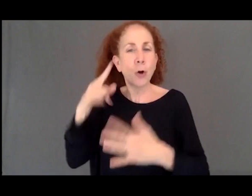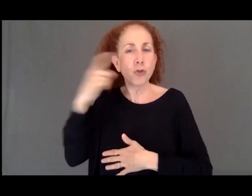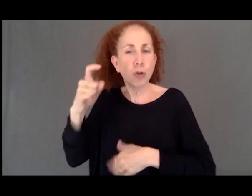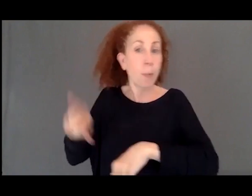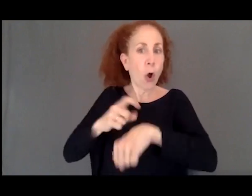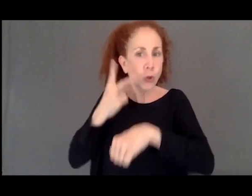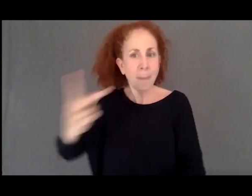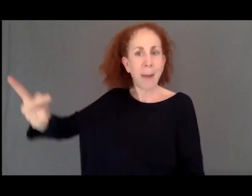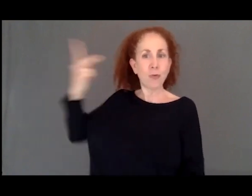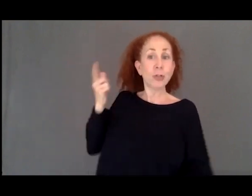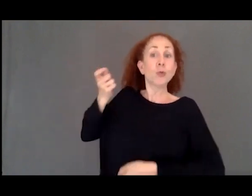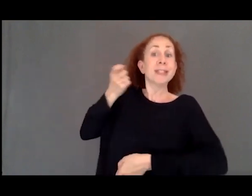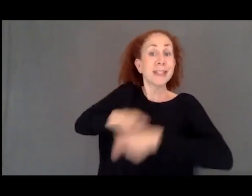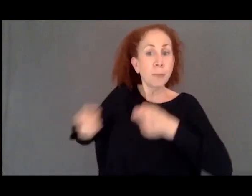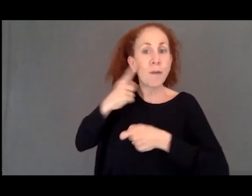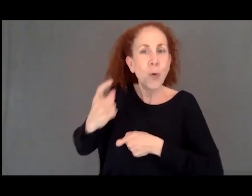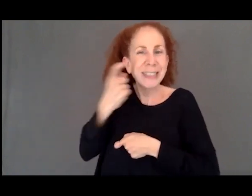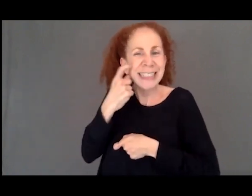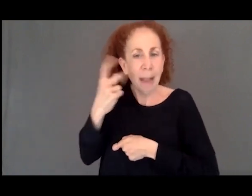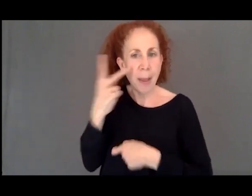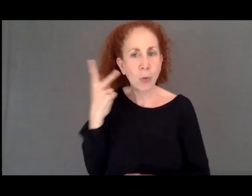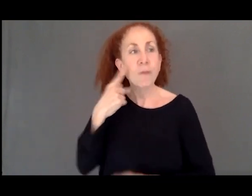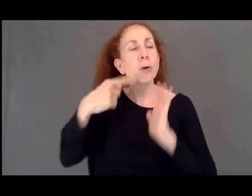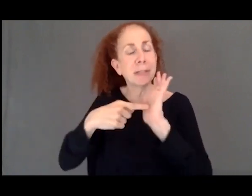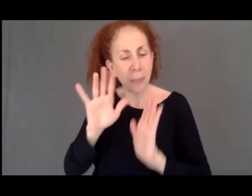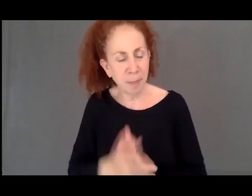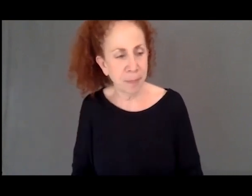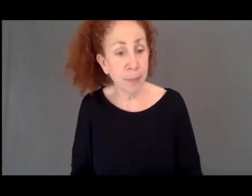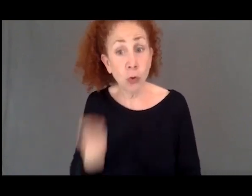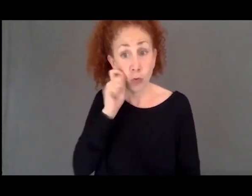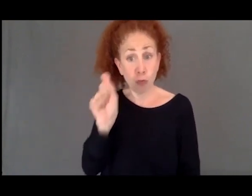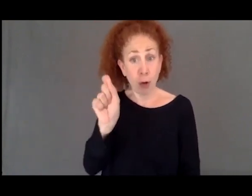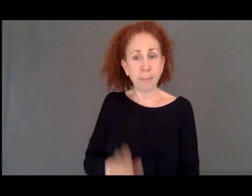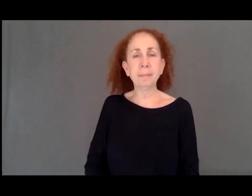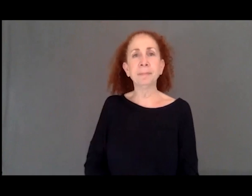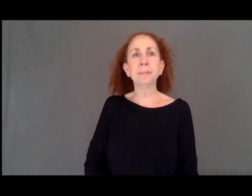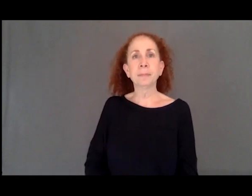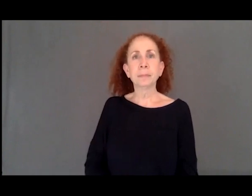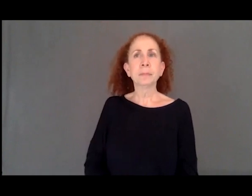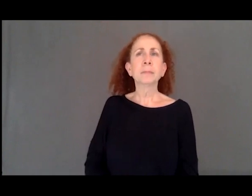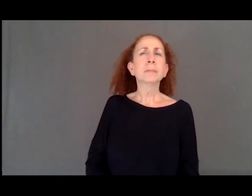And that substitutes for the short-term memory. So for example, when we look at Ukraine, one of the things that seems to be happening